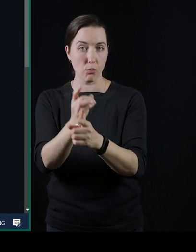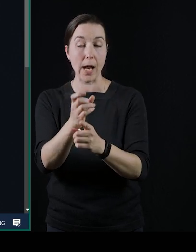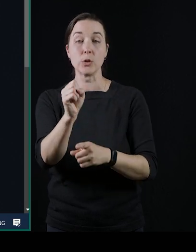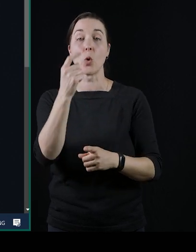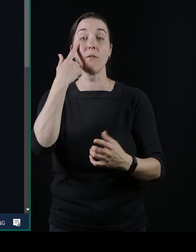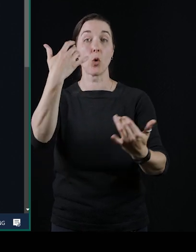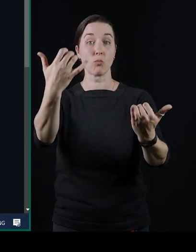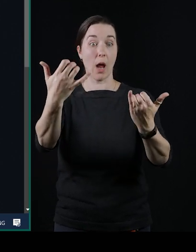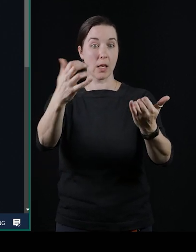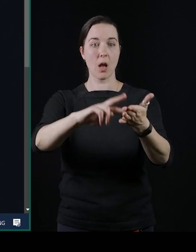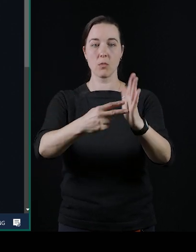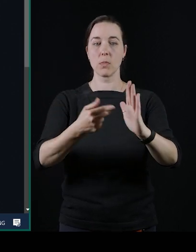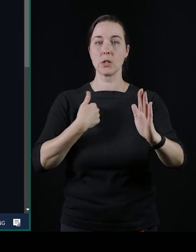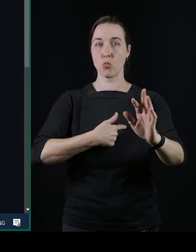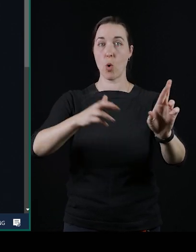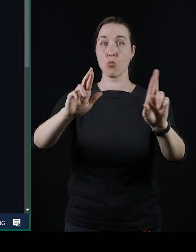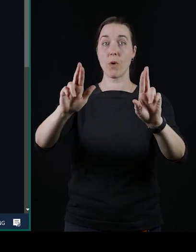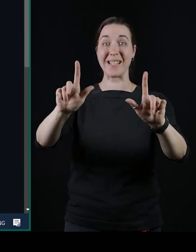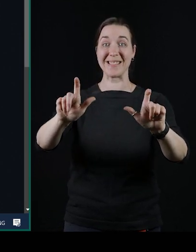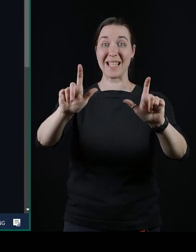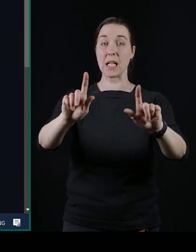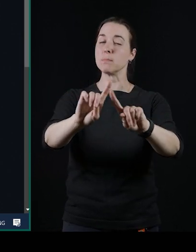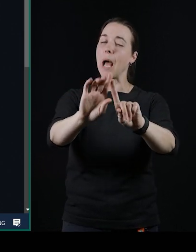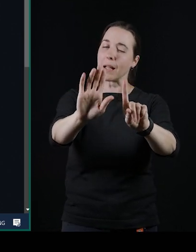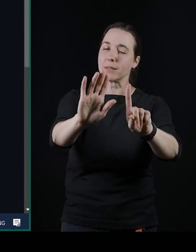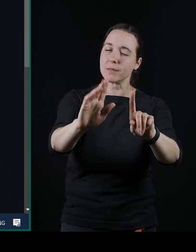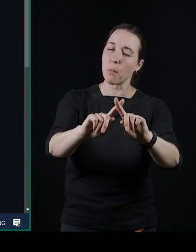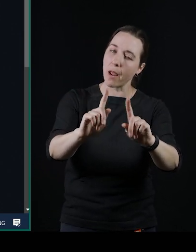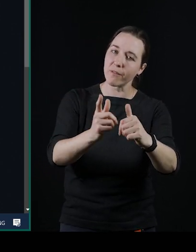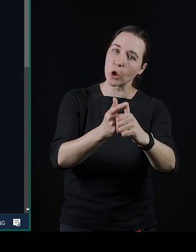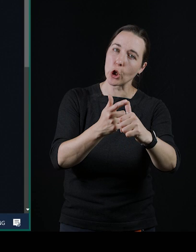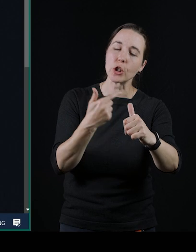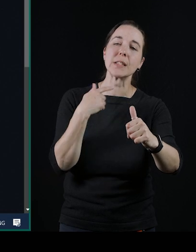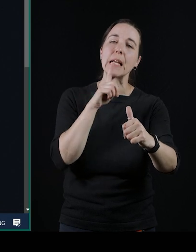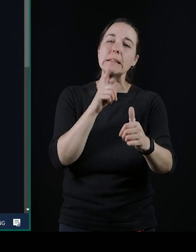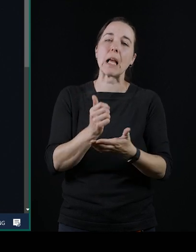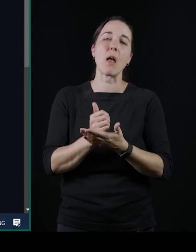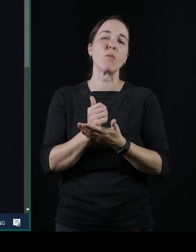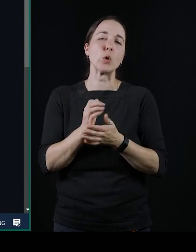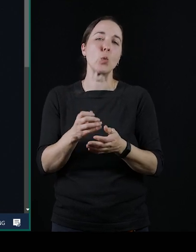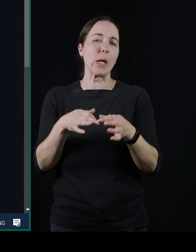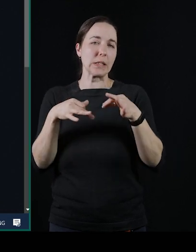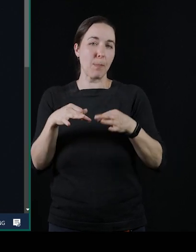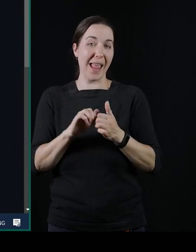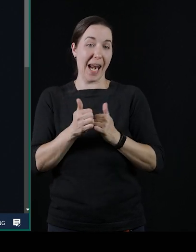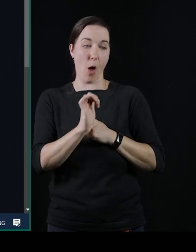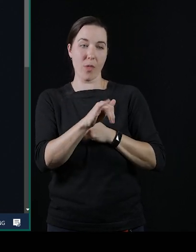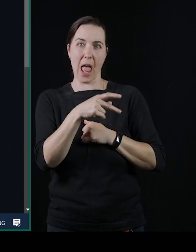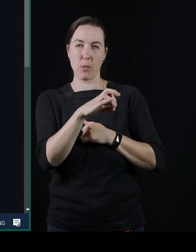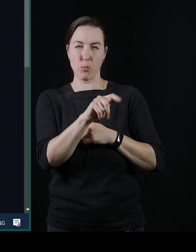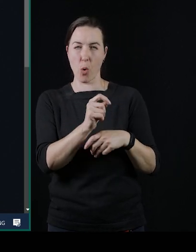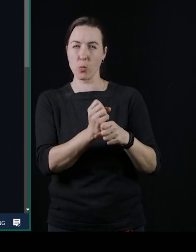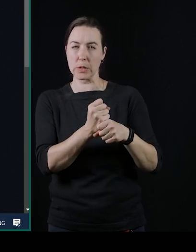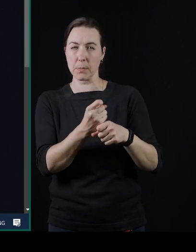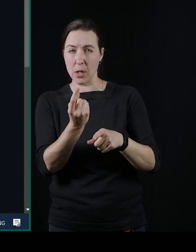So at this point, we are ready to test the game. However, before we do that, it's useful to explain how the sport is created, right?